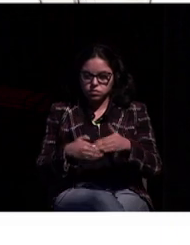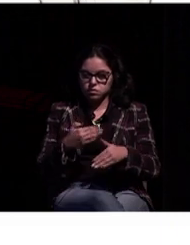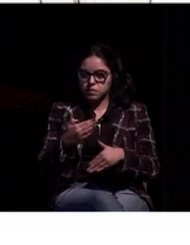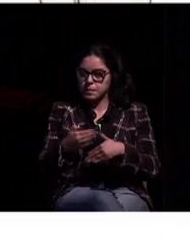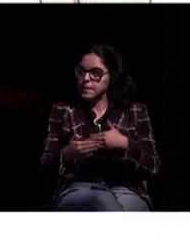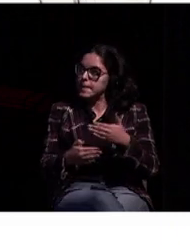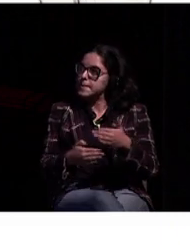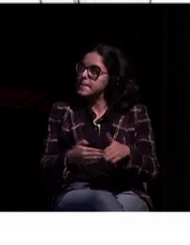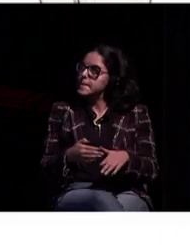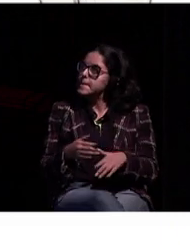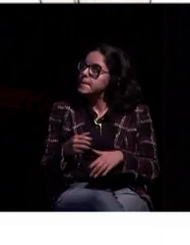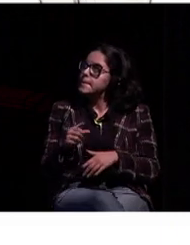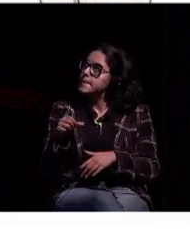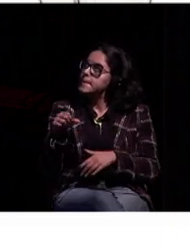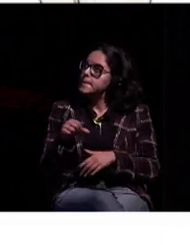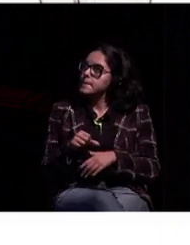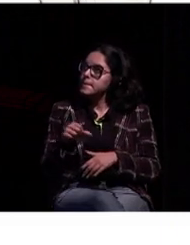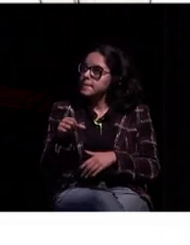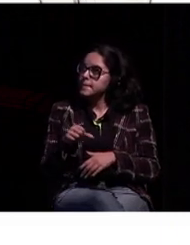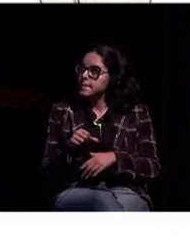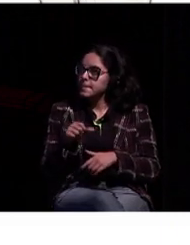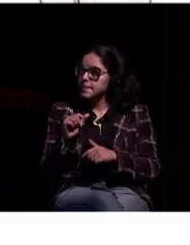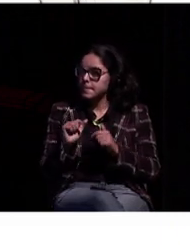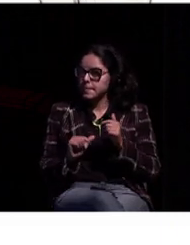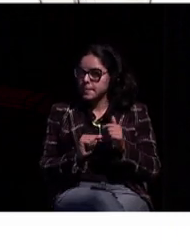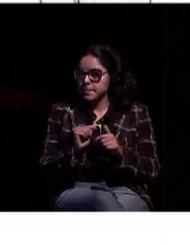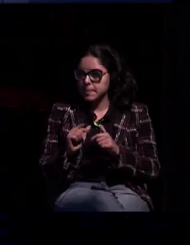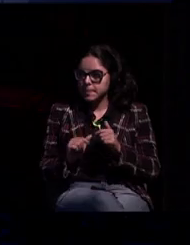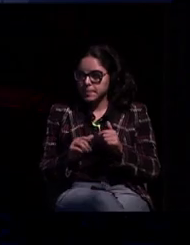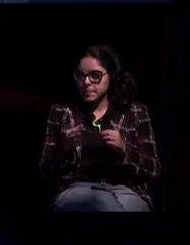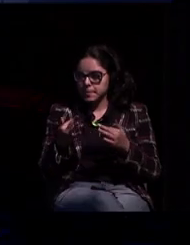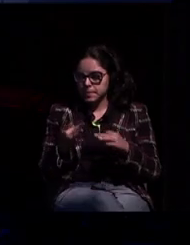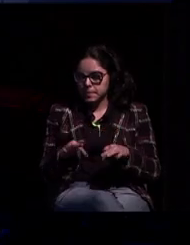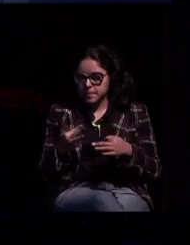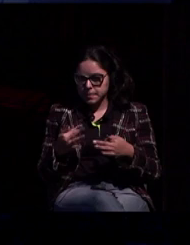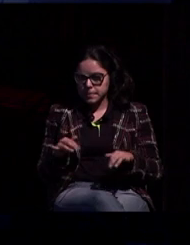and day-to-day suffering and pain